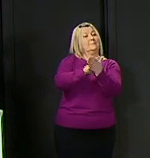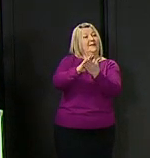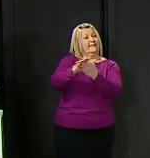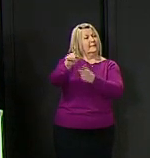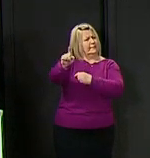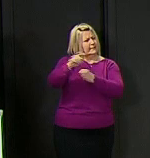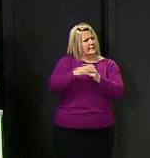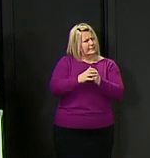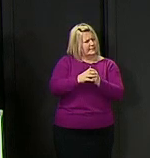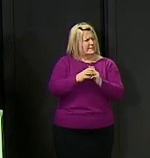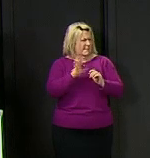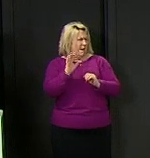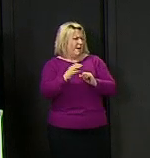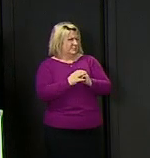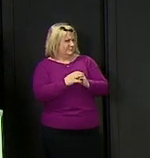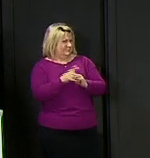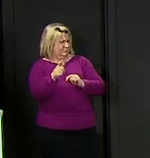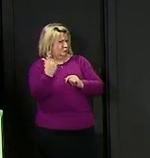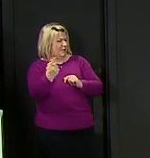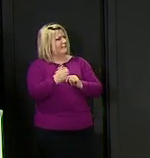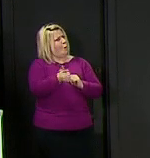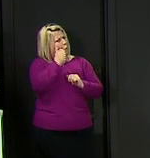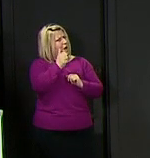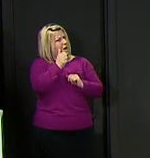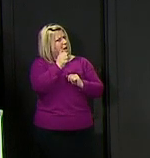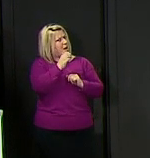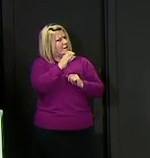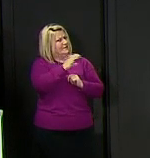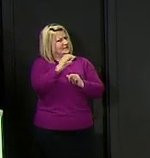trips before Sunday and if so, did you tell anyone?